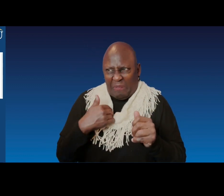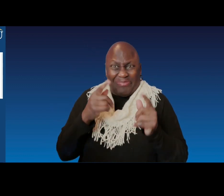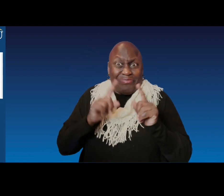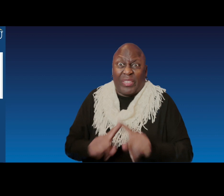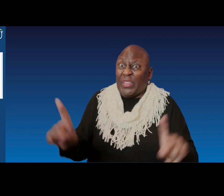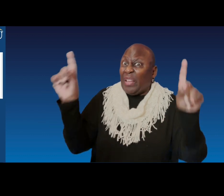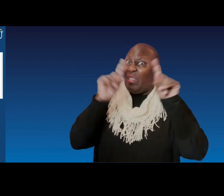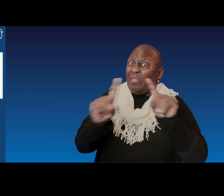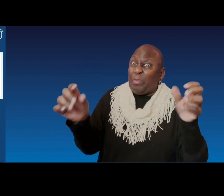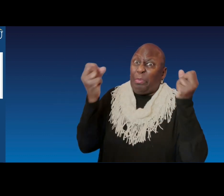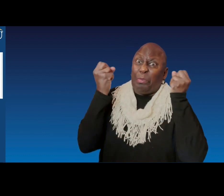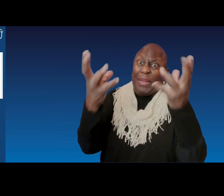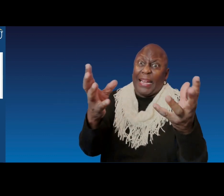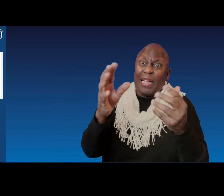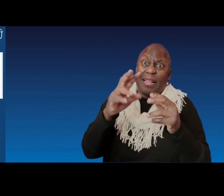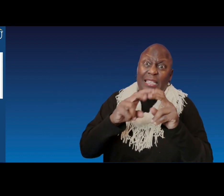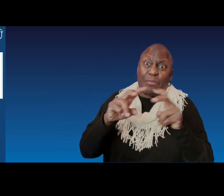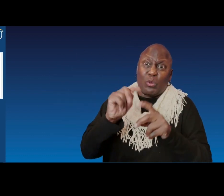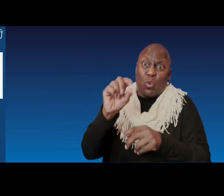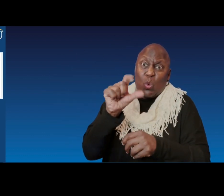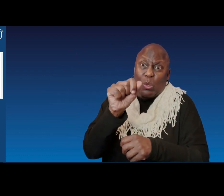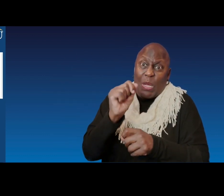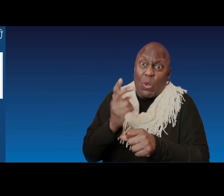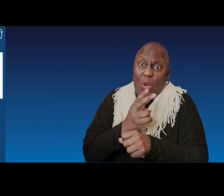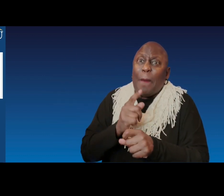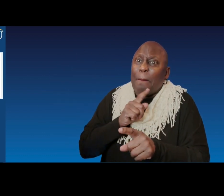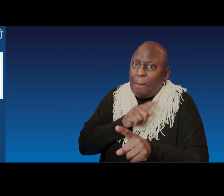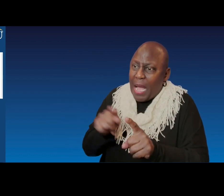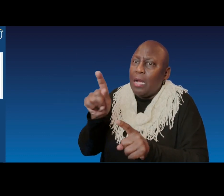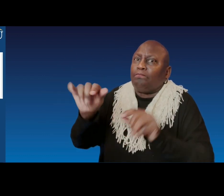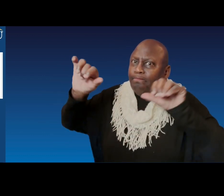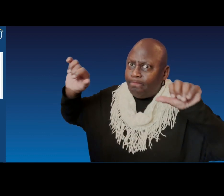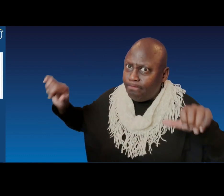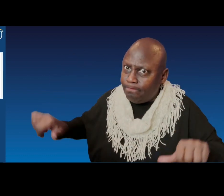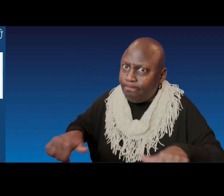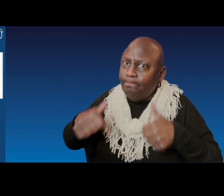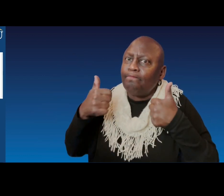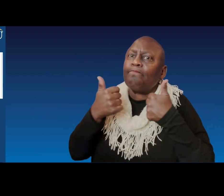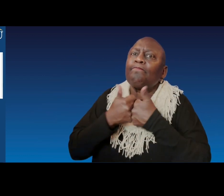There are different assessment tools you can use, but they can be challenging and are quite subjective.